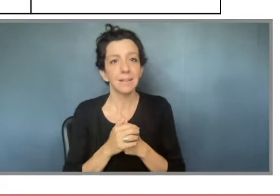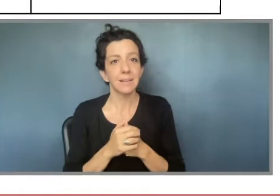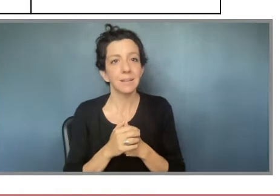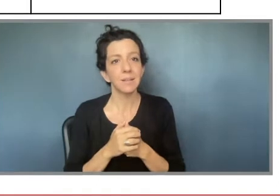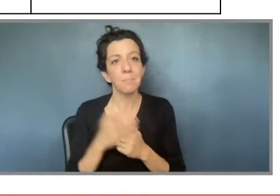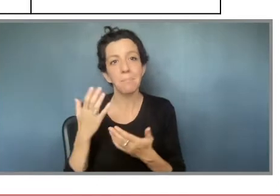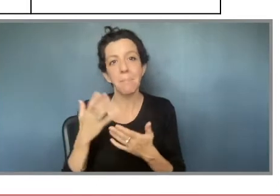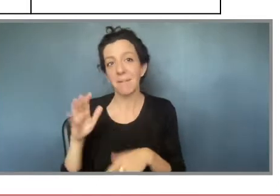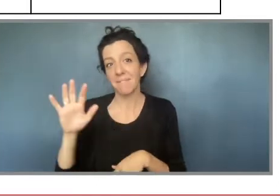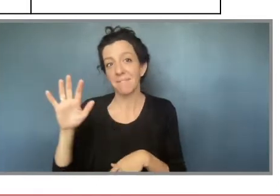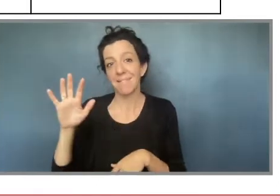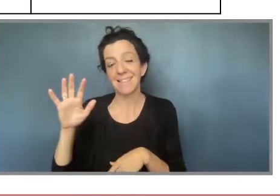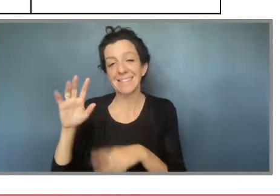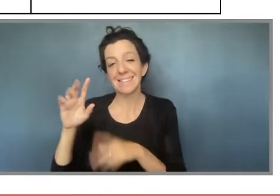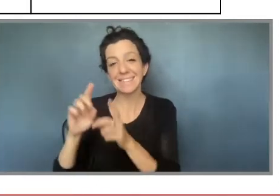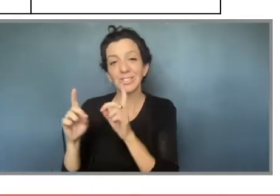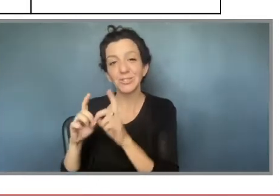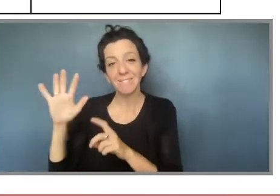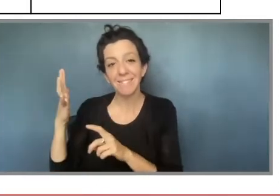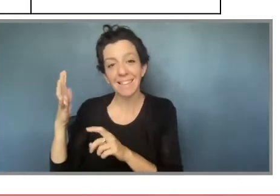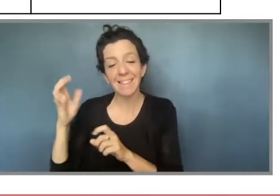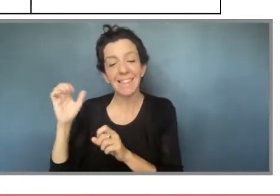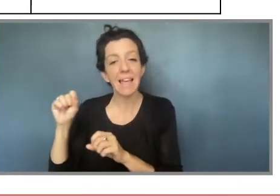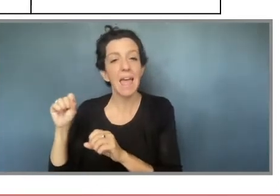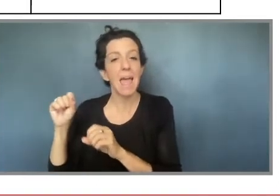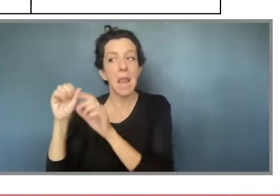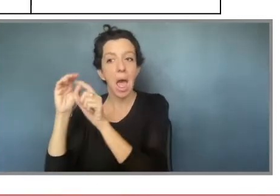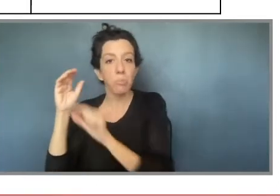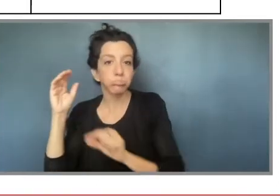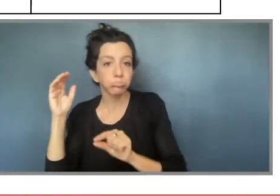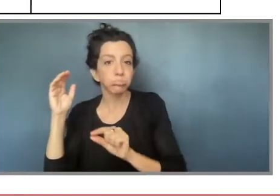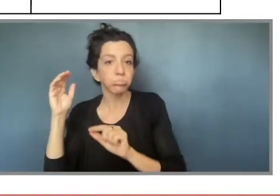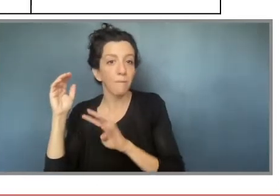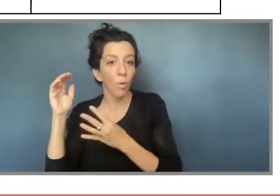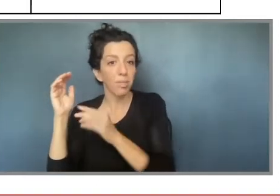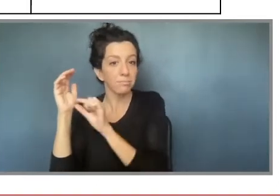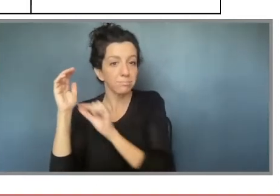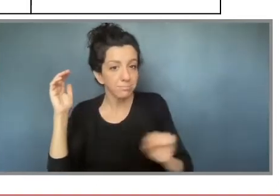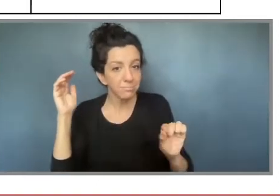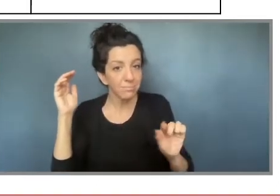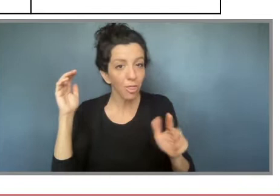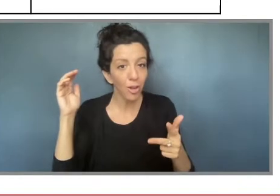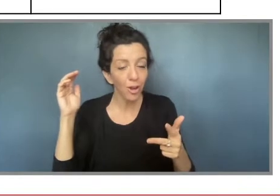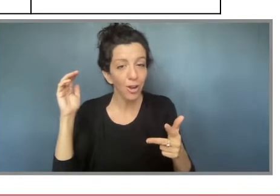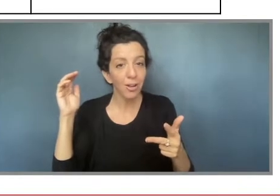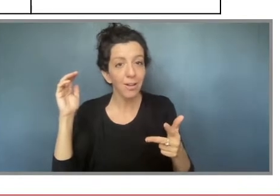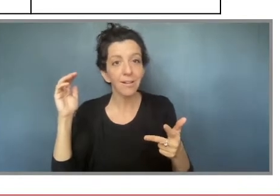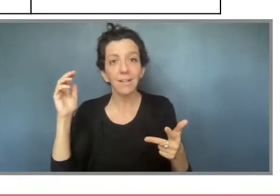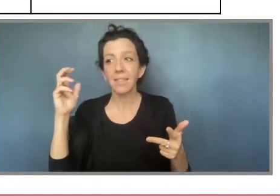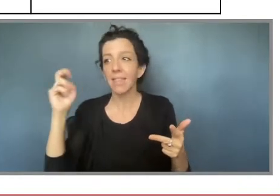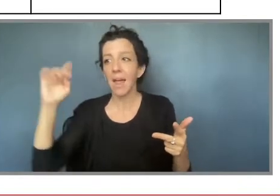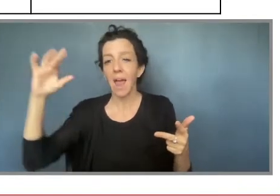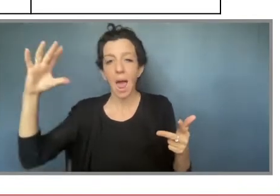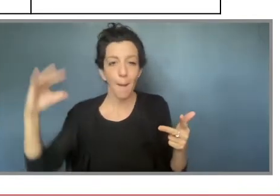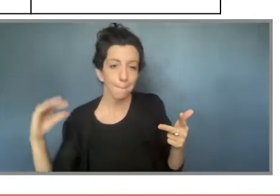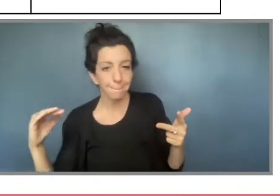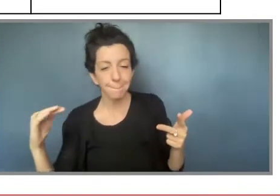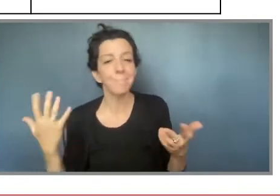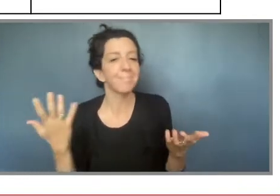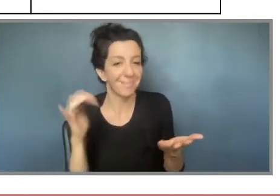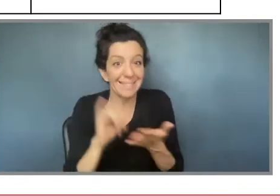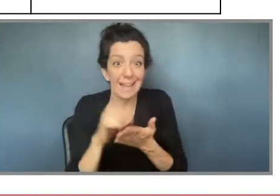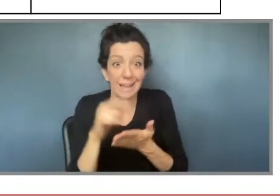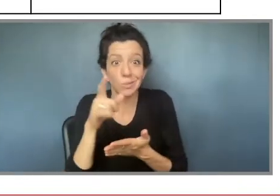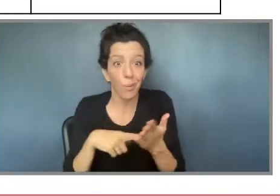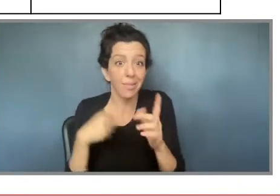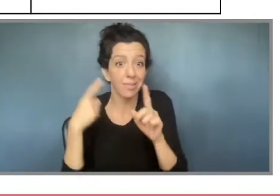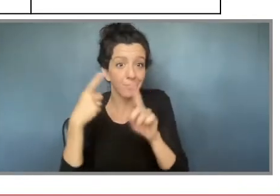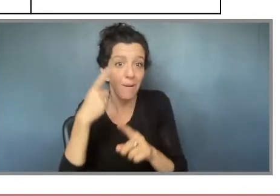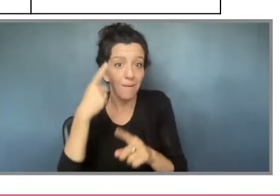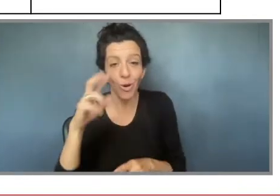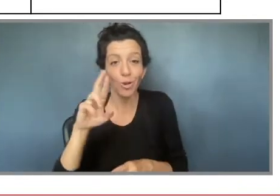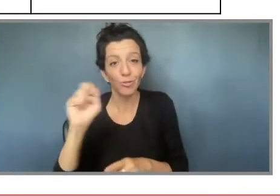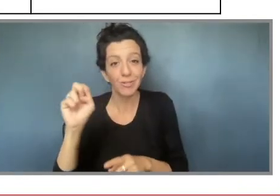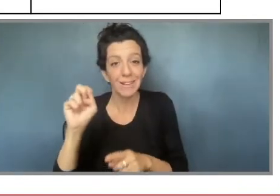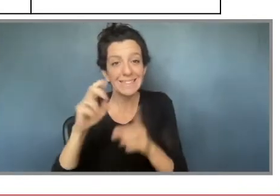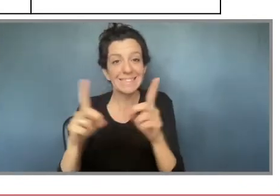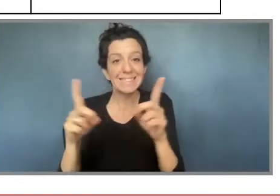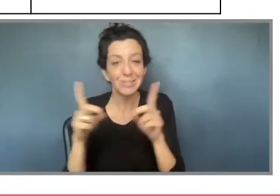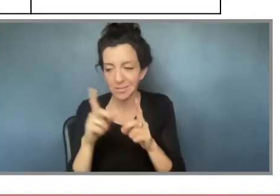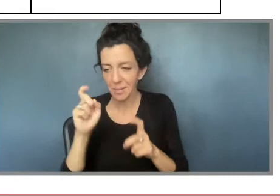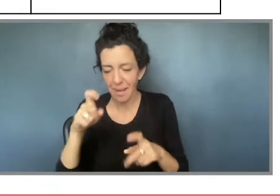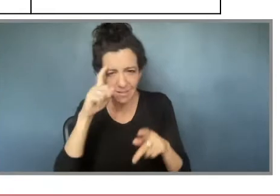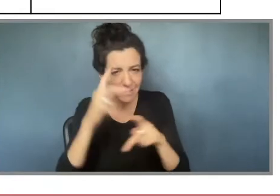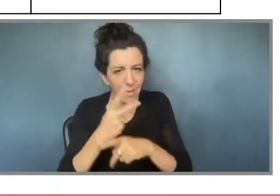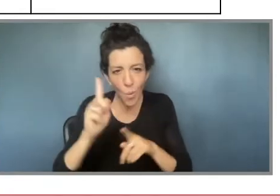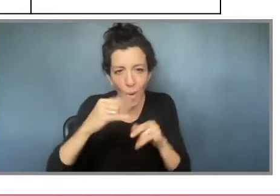Studio: Areas of the of the fifth are added to one other to the fourth and third and fourth and then the fifth would go